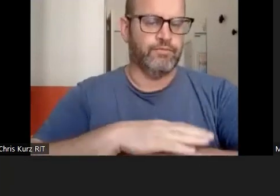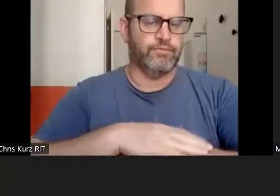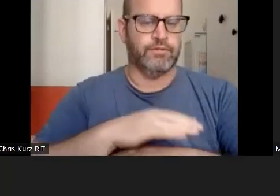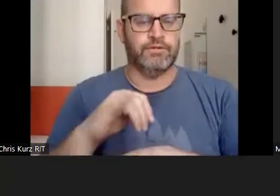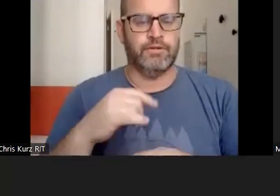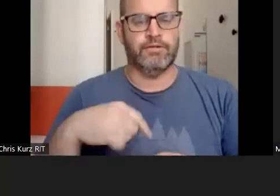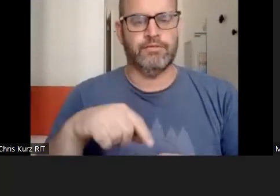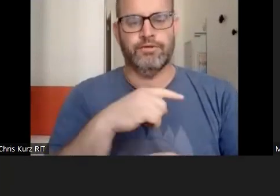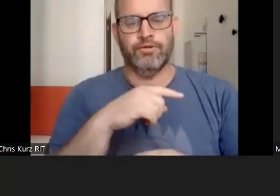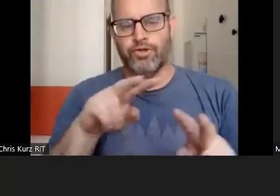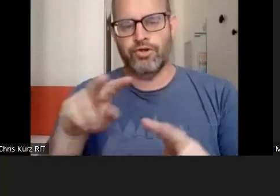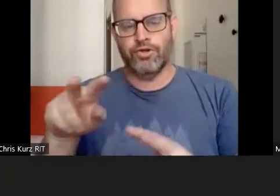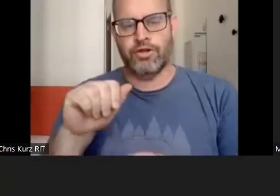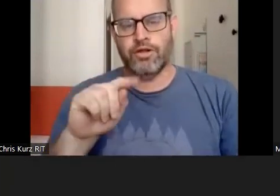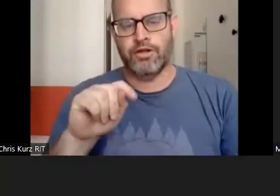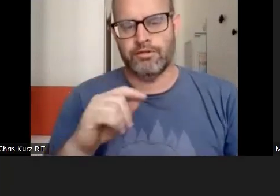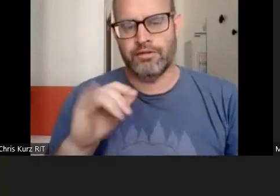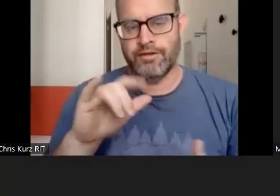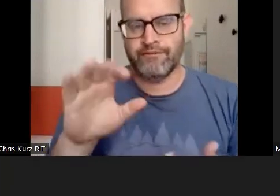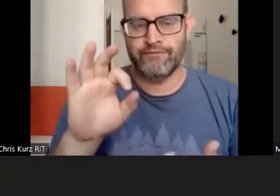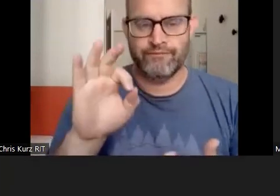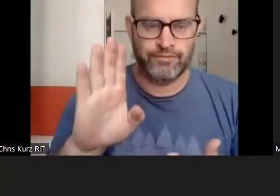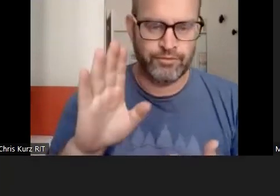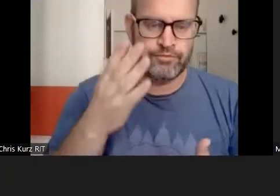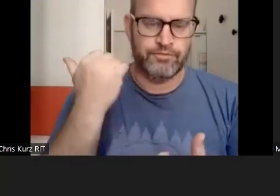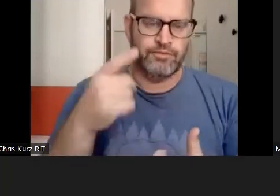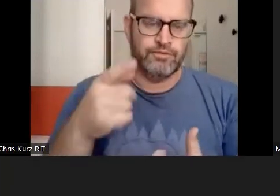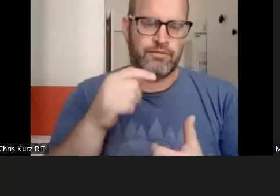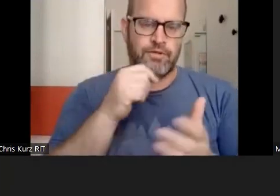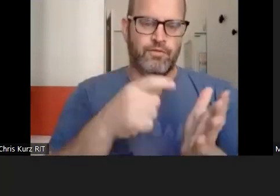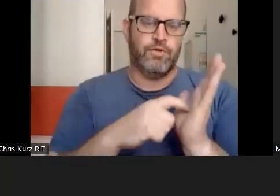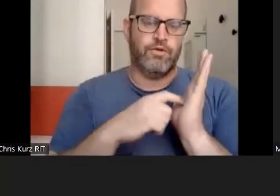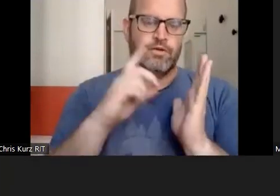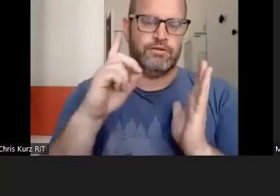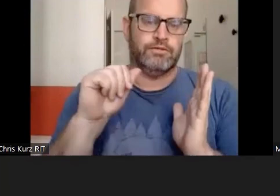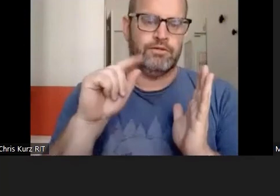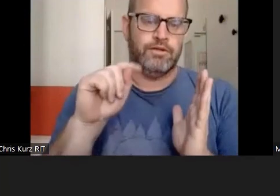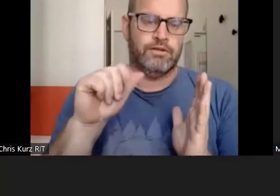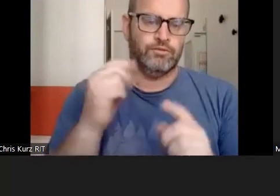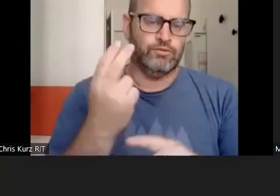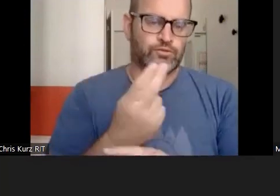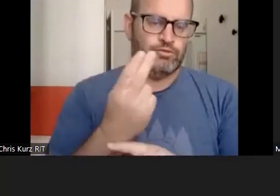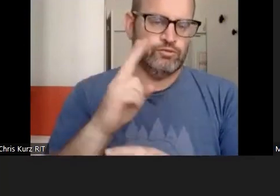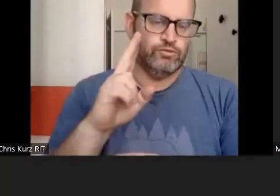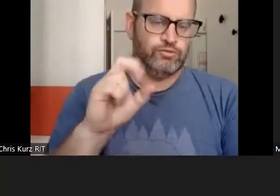in whom that we're working, using the platform that we're using. We're also using social media,